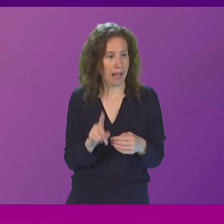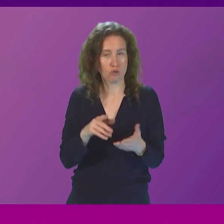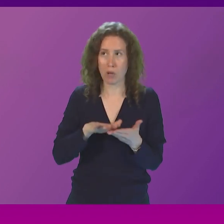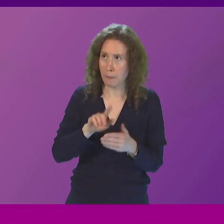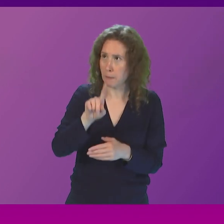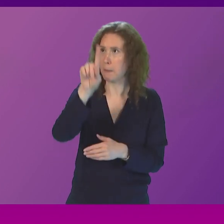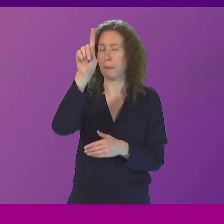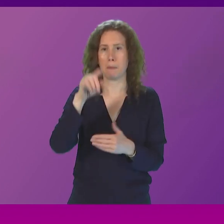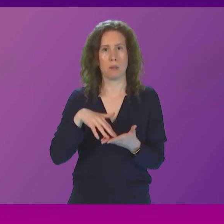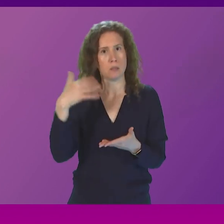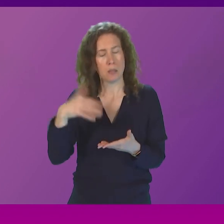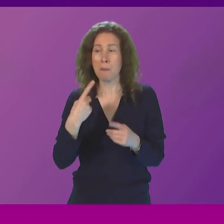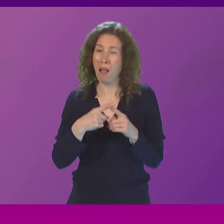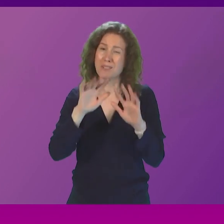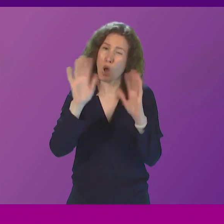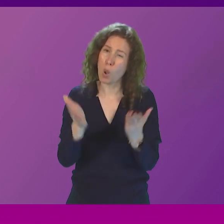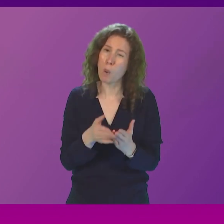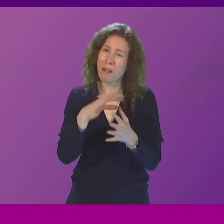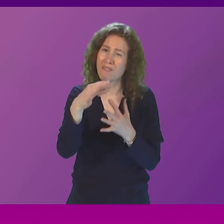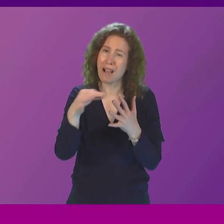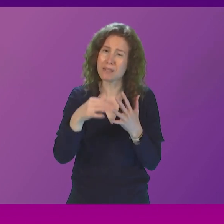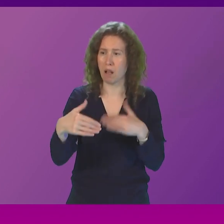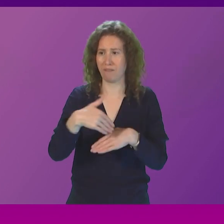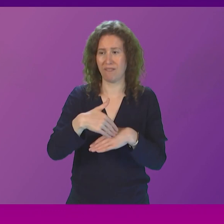There are also some global factors that are affecting medicine prices.